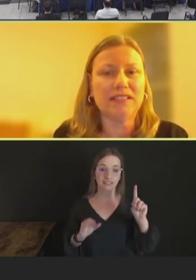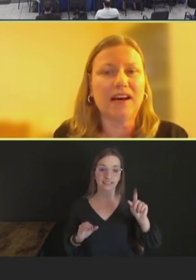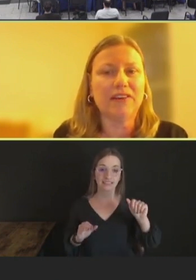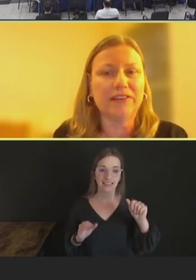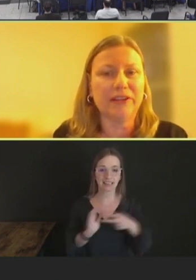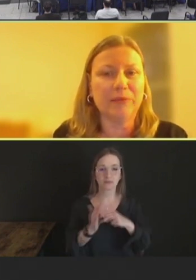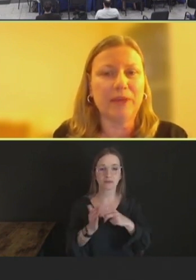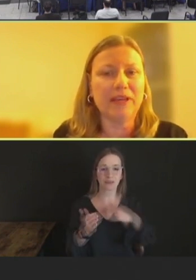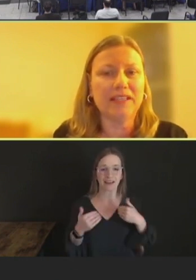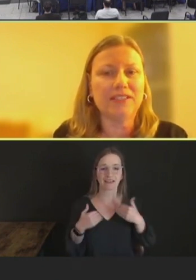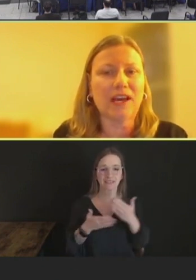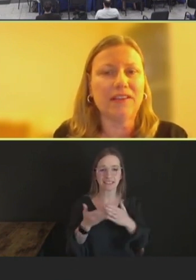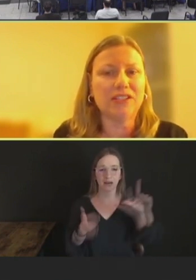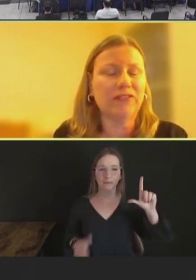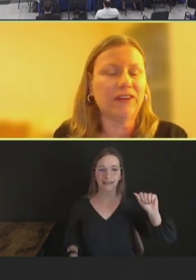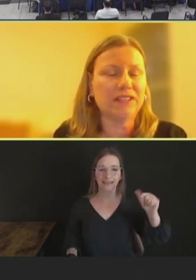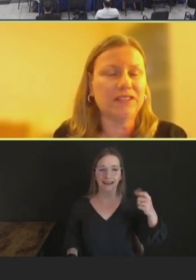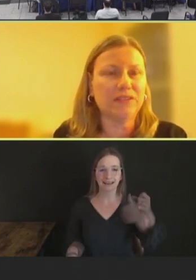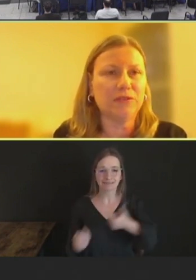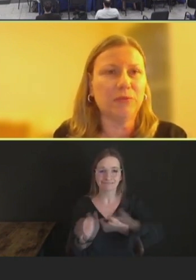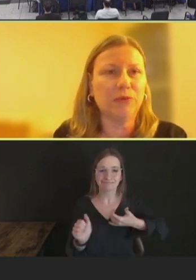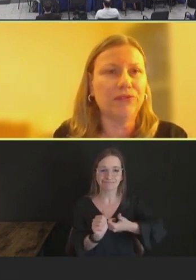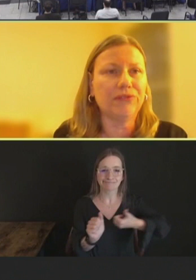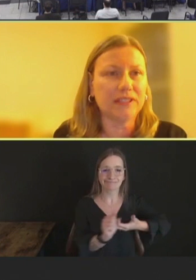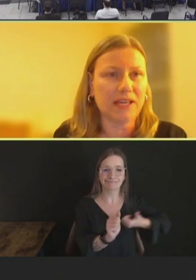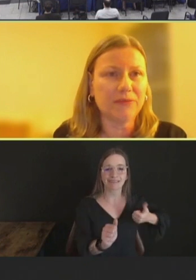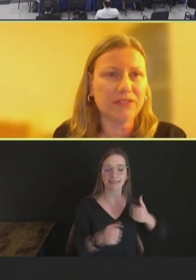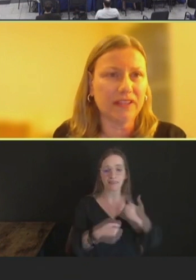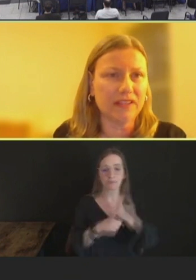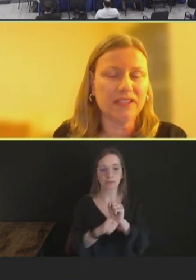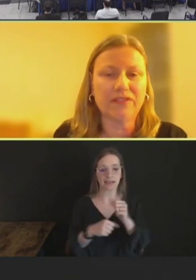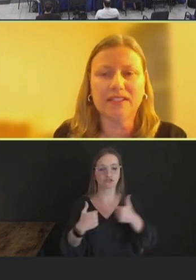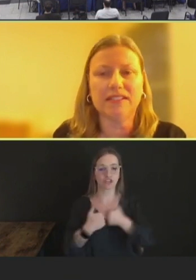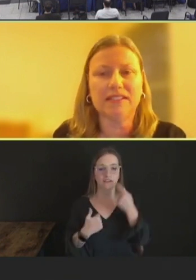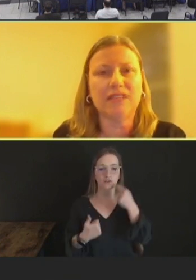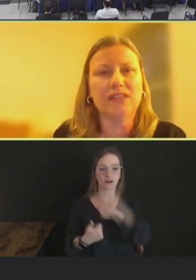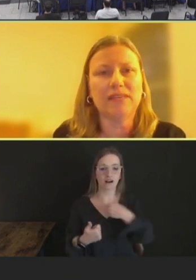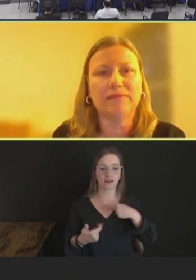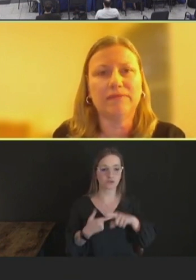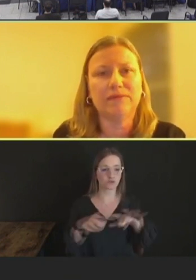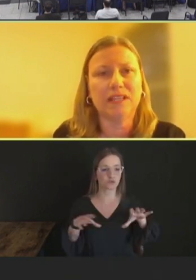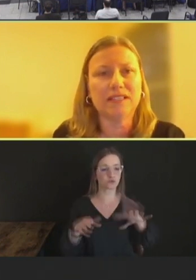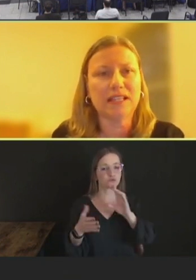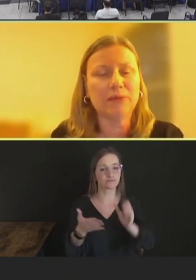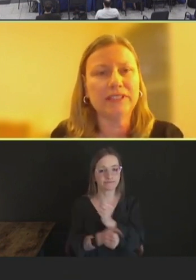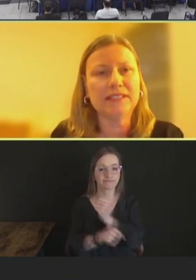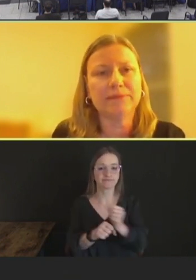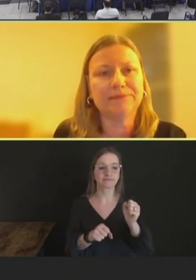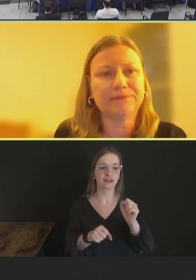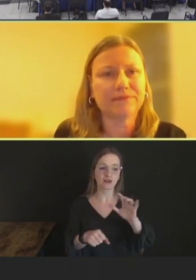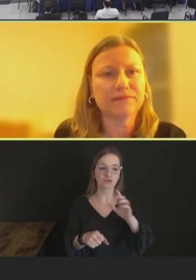this algorithm that make it challenging for us to do more real time surveillance of vaccine safety. Next slide please.